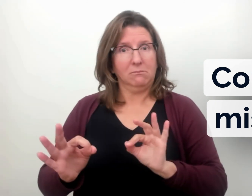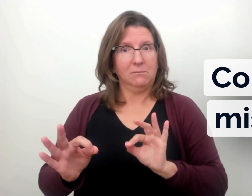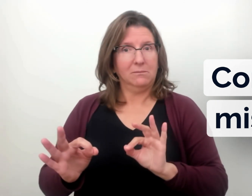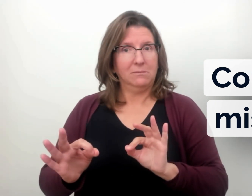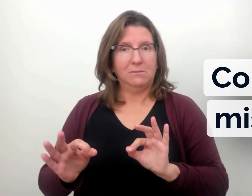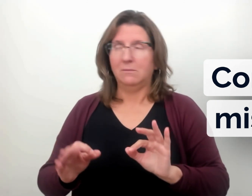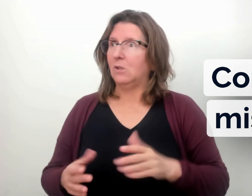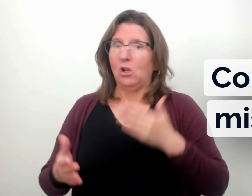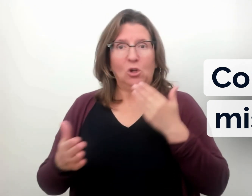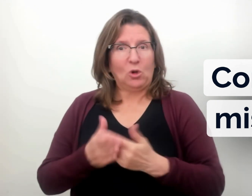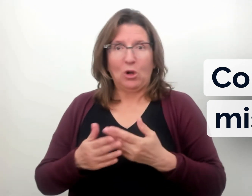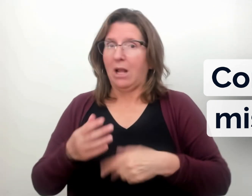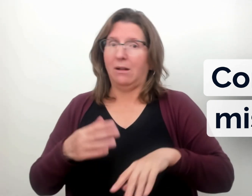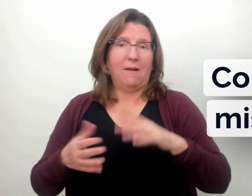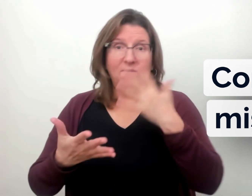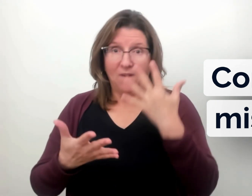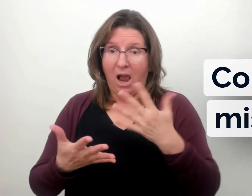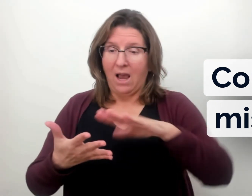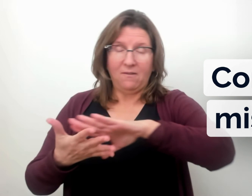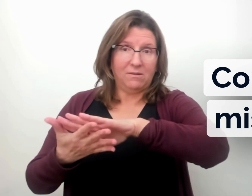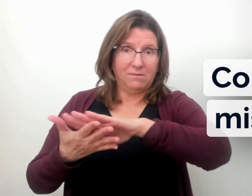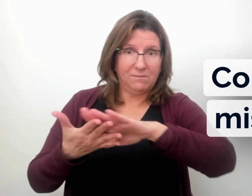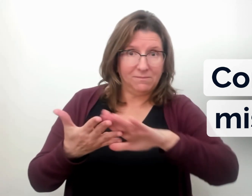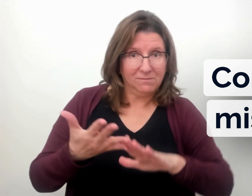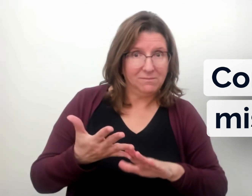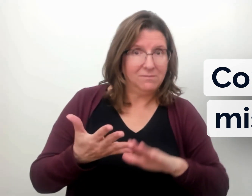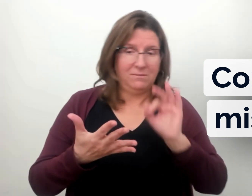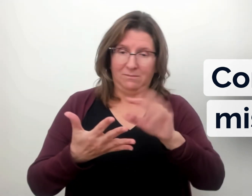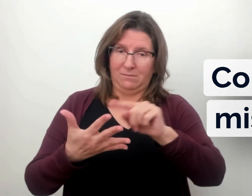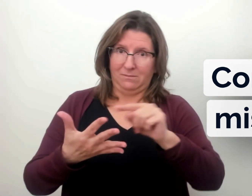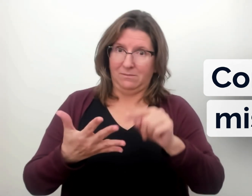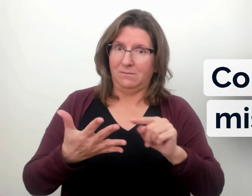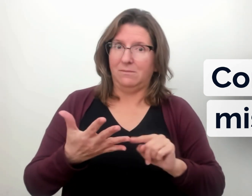You'll see these sometimes in movies or on the computer.